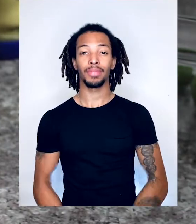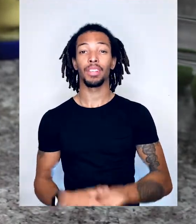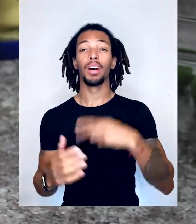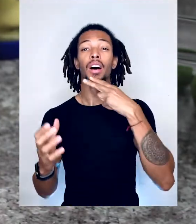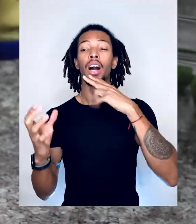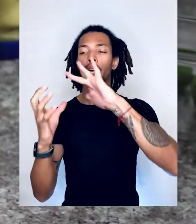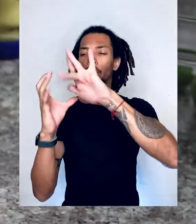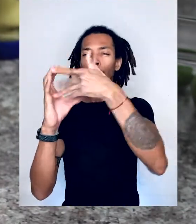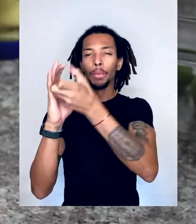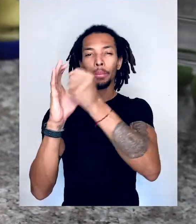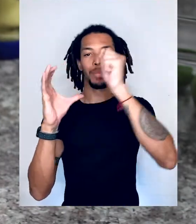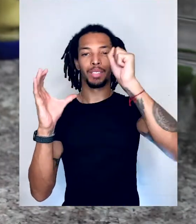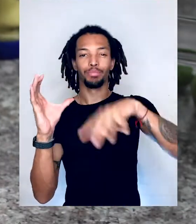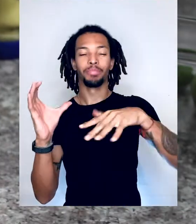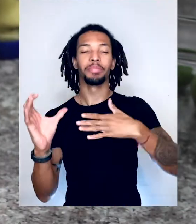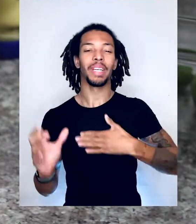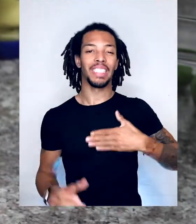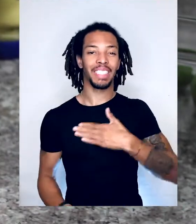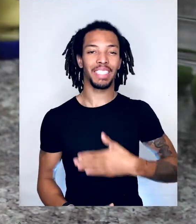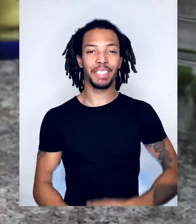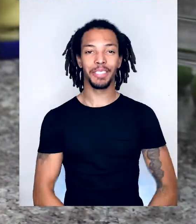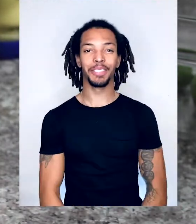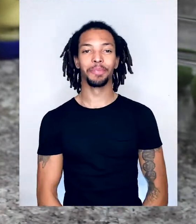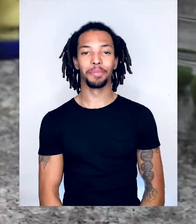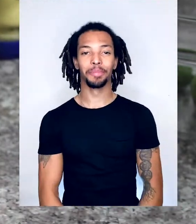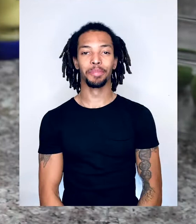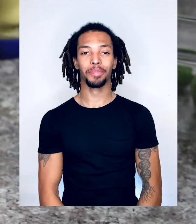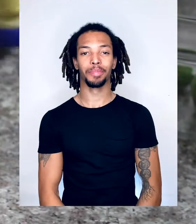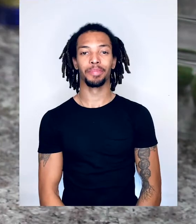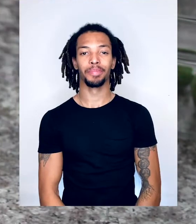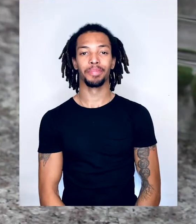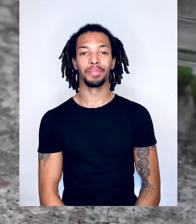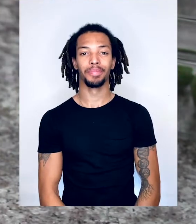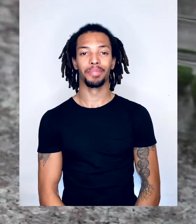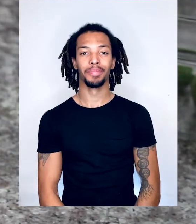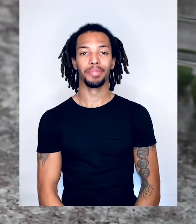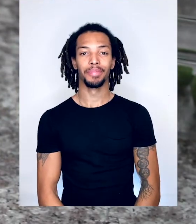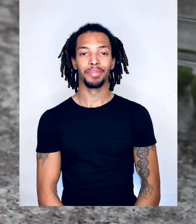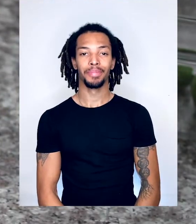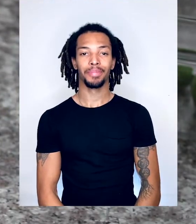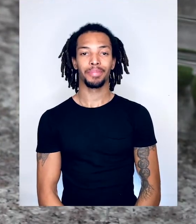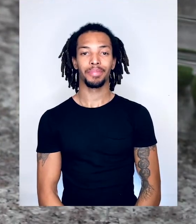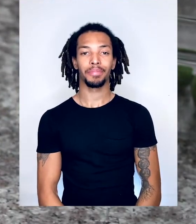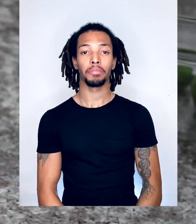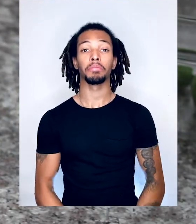...all the honey, please.